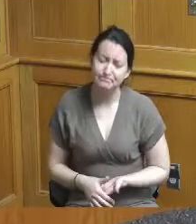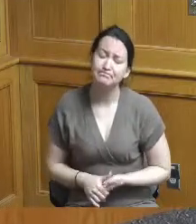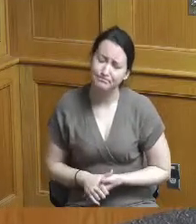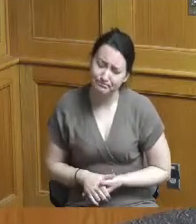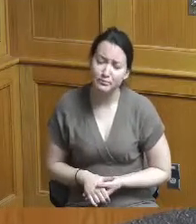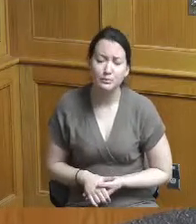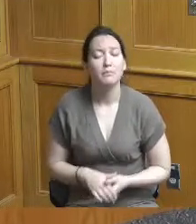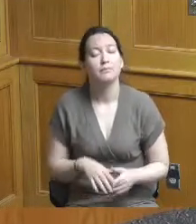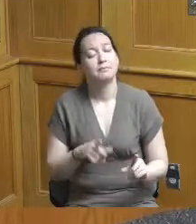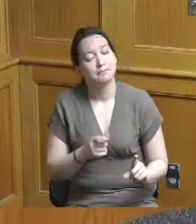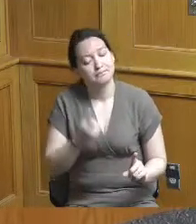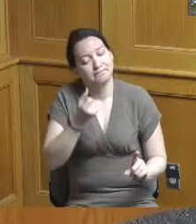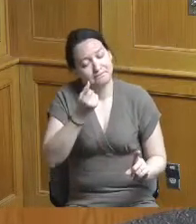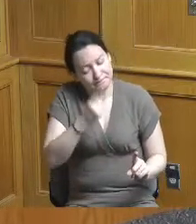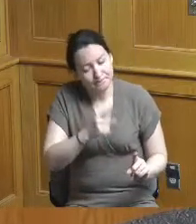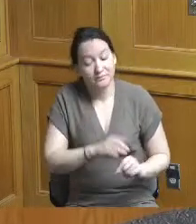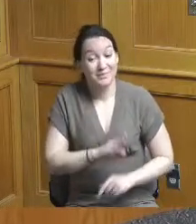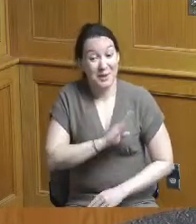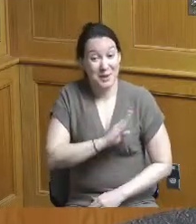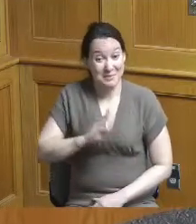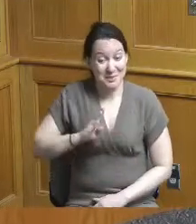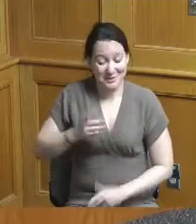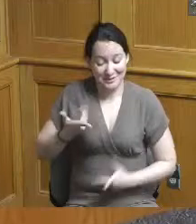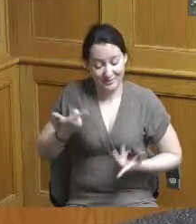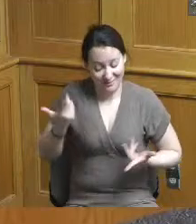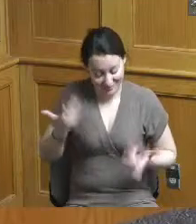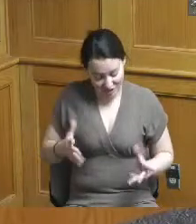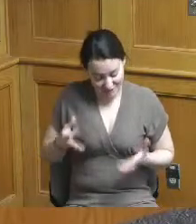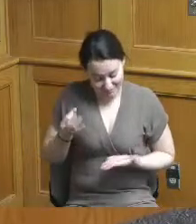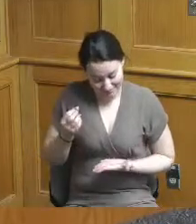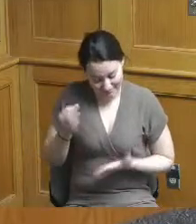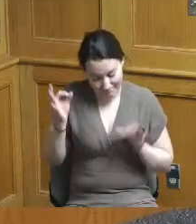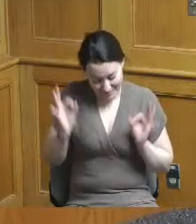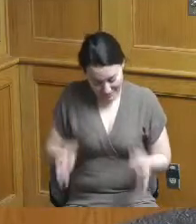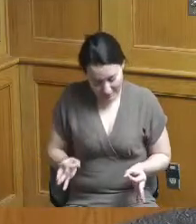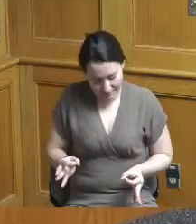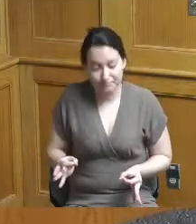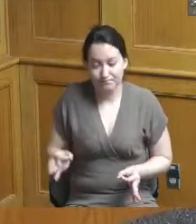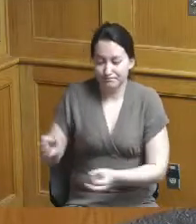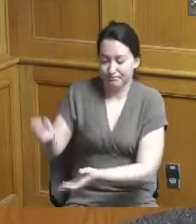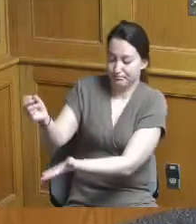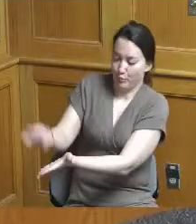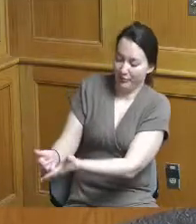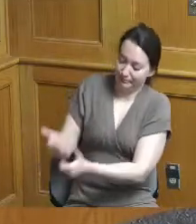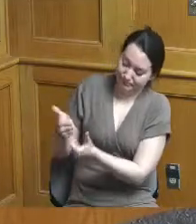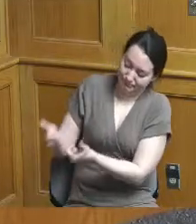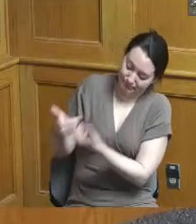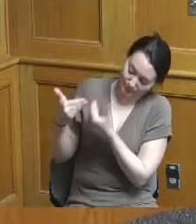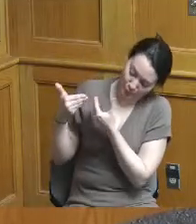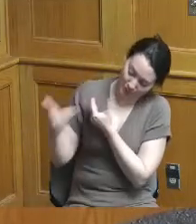needless to say the Board did decide to authorize Port Authority to do what we wanted them to do and